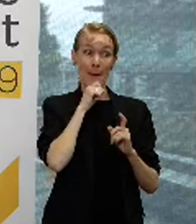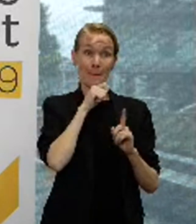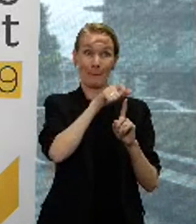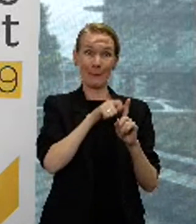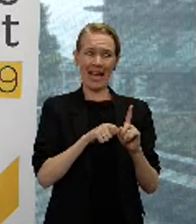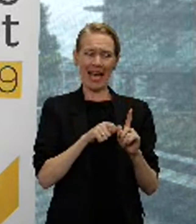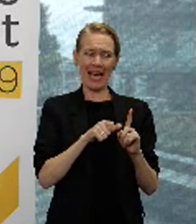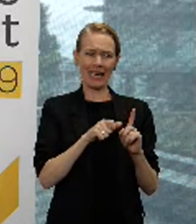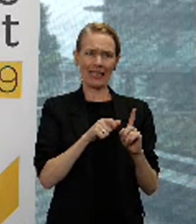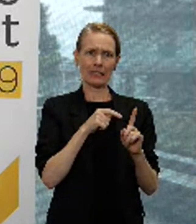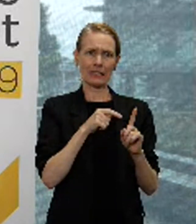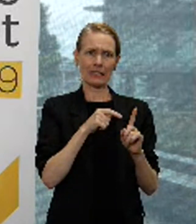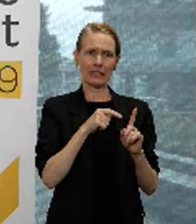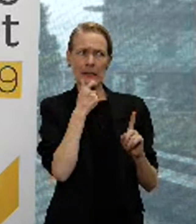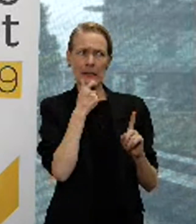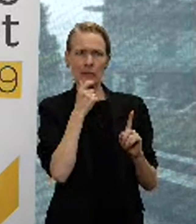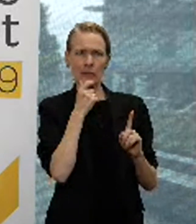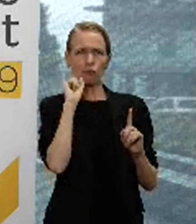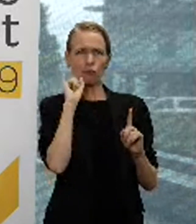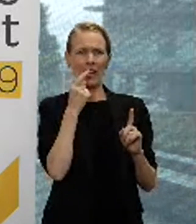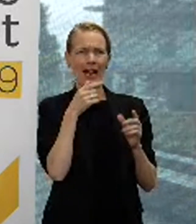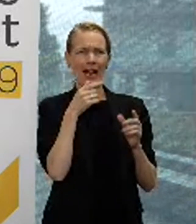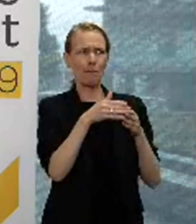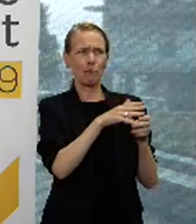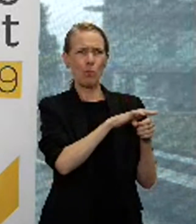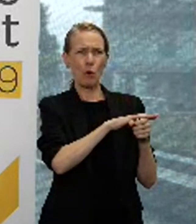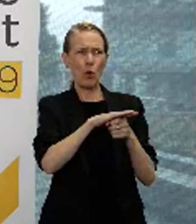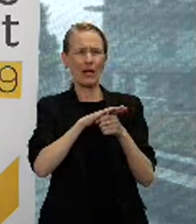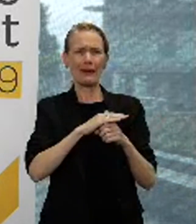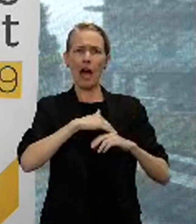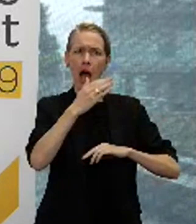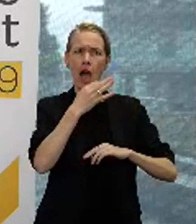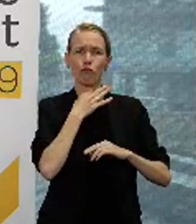And is in addition to the regular testing that is happening at those sites.